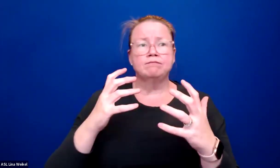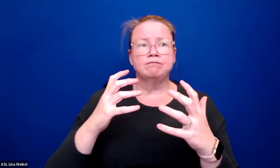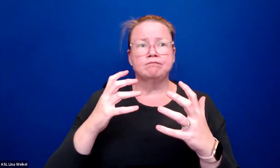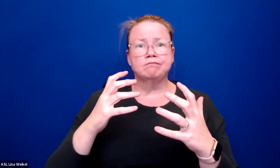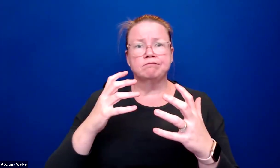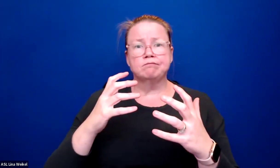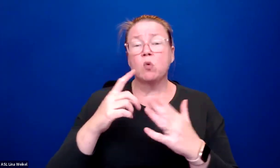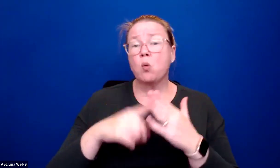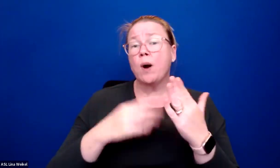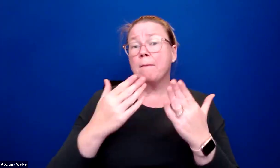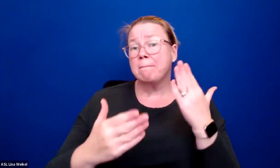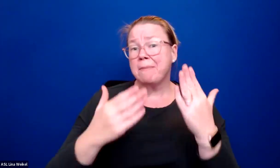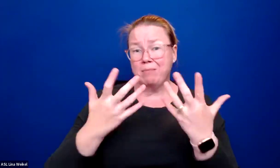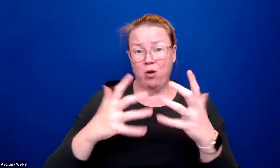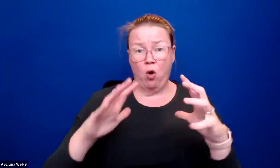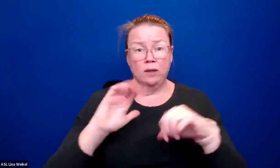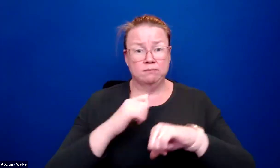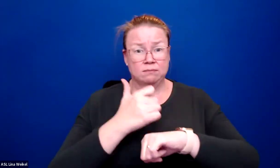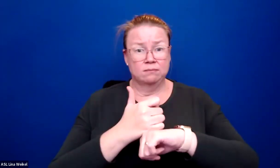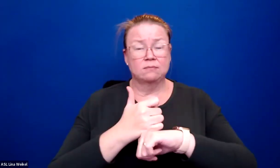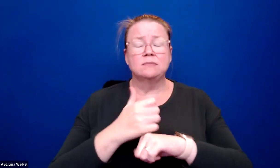Elissa w/ APRIL: what might be existing around, you know, in the